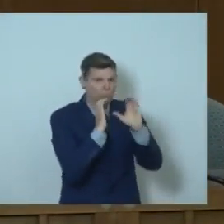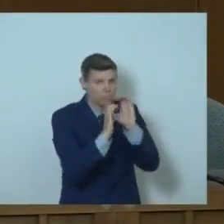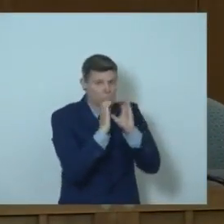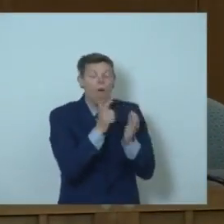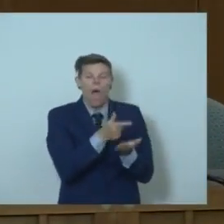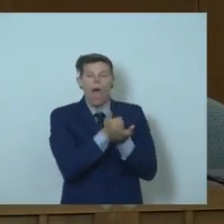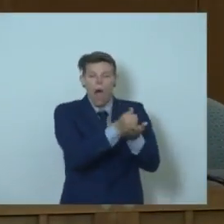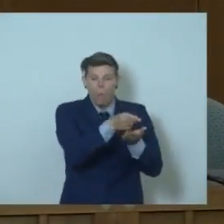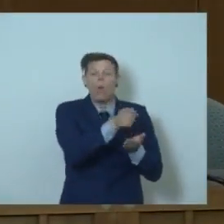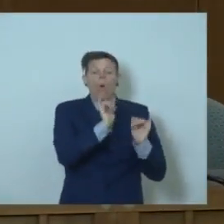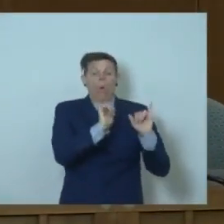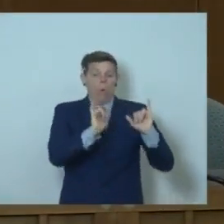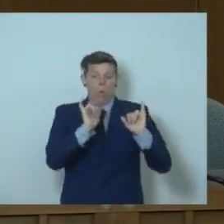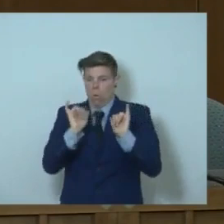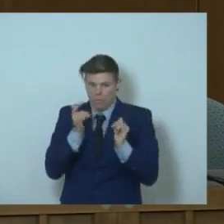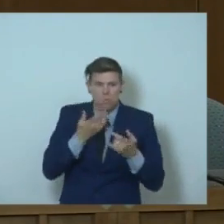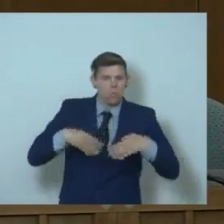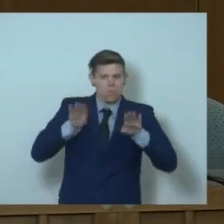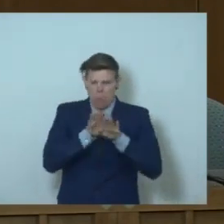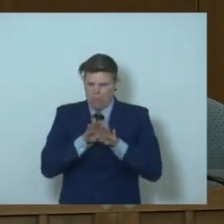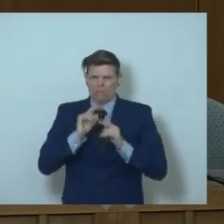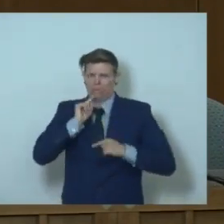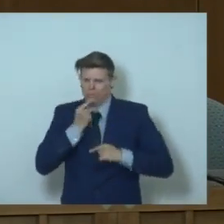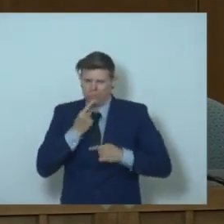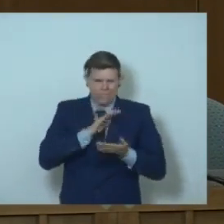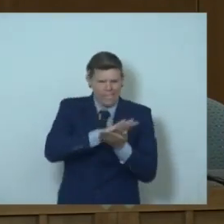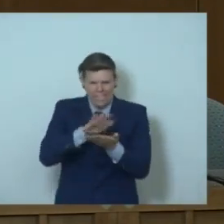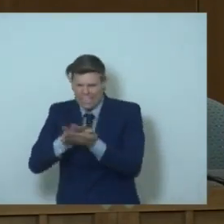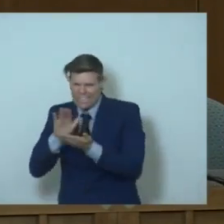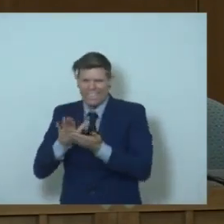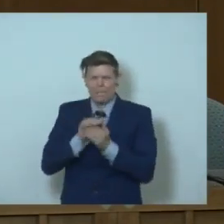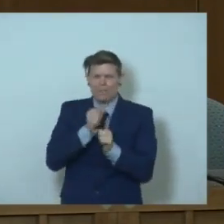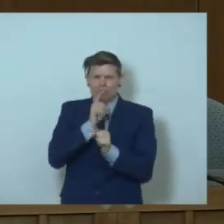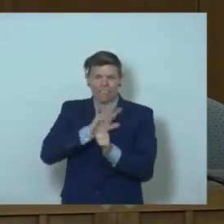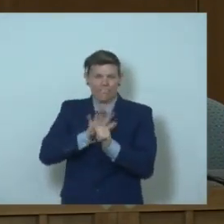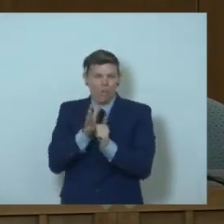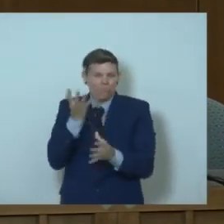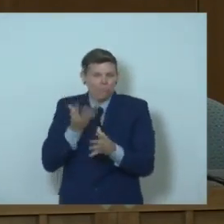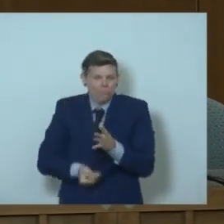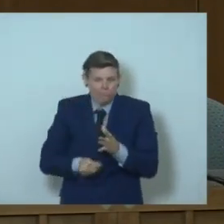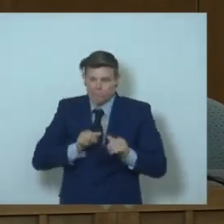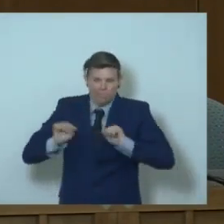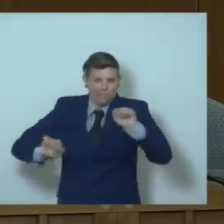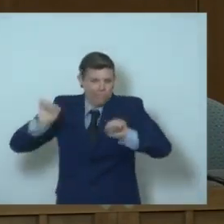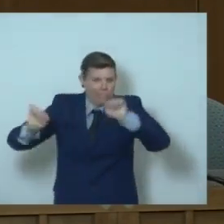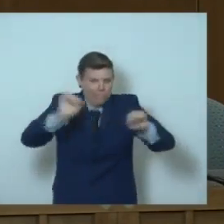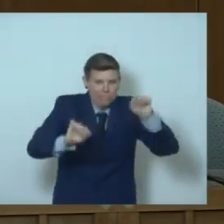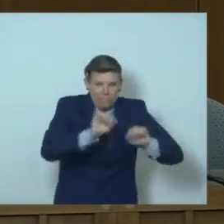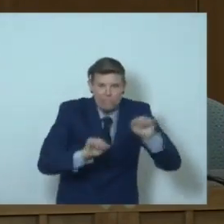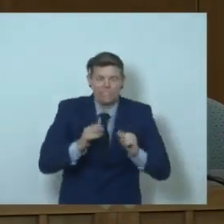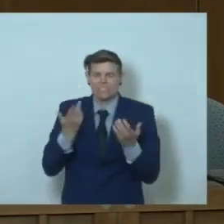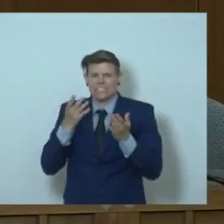THE BUSINESS TO LET THEM KNOW THAT THEY’VE HAD A POSITIVE WORKER. WE HAVE HELPED THEM CLOSE DOWN THE AFFECTED AREA.